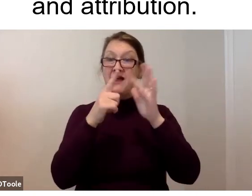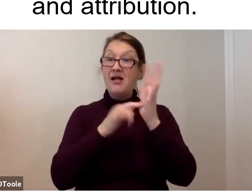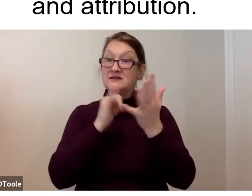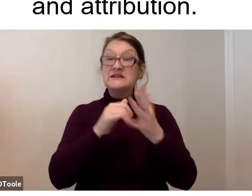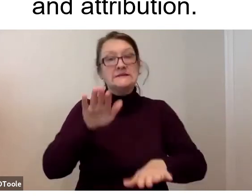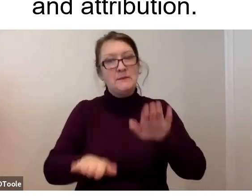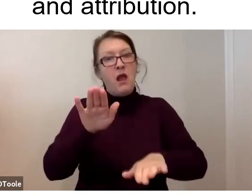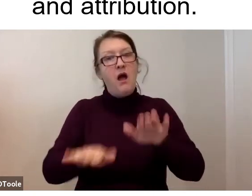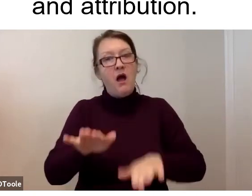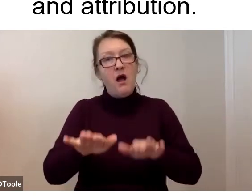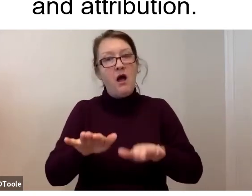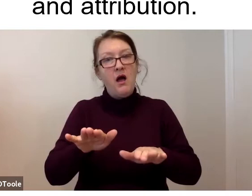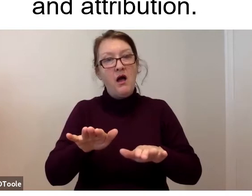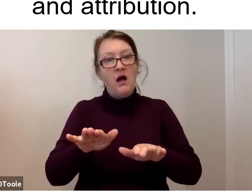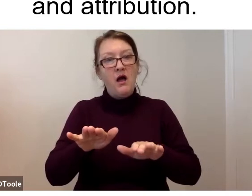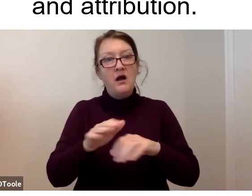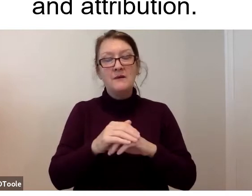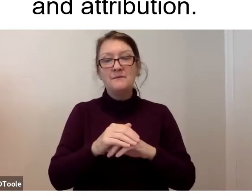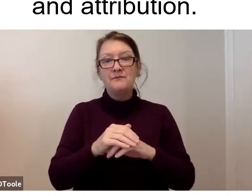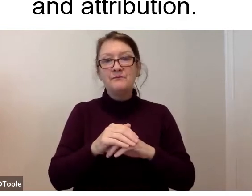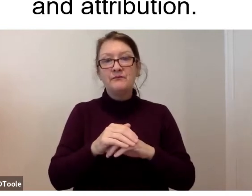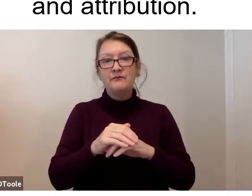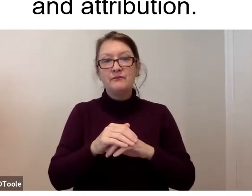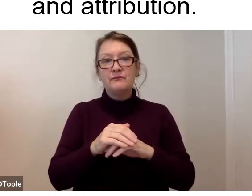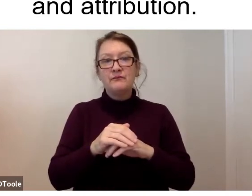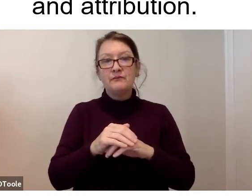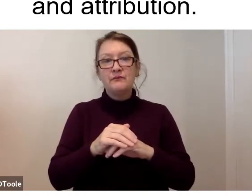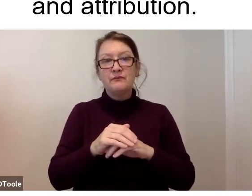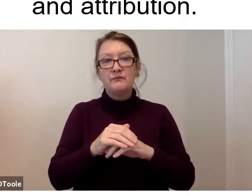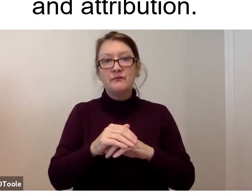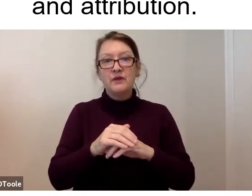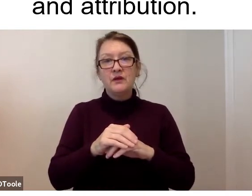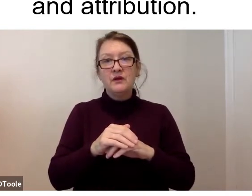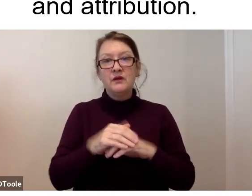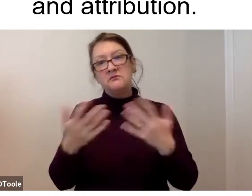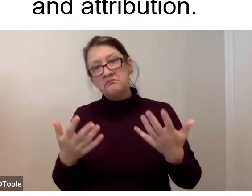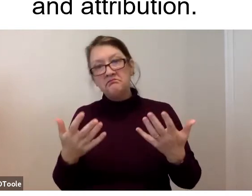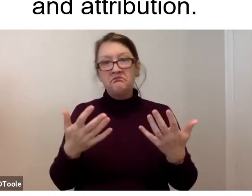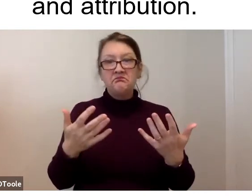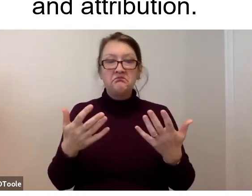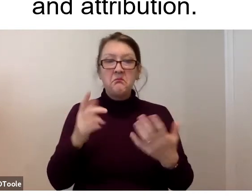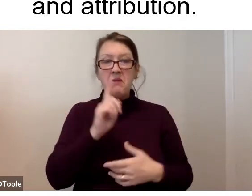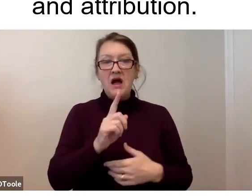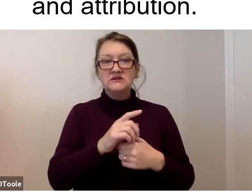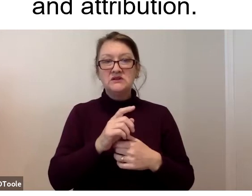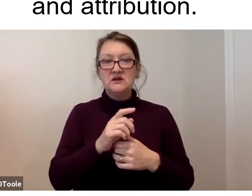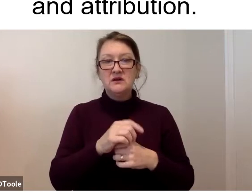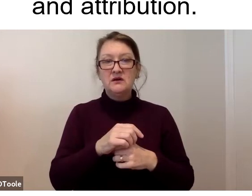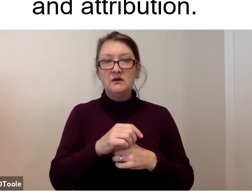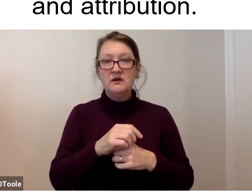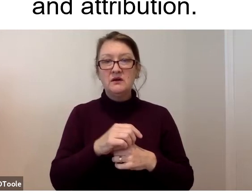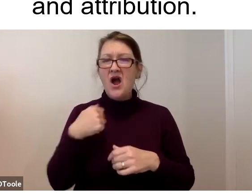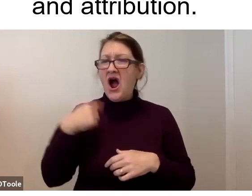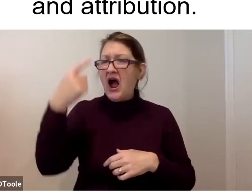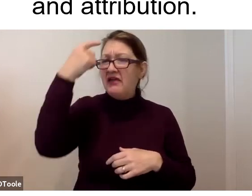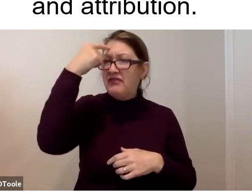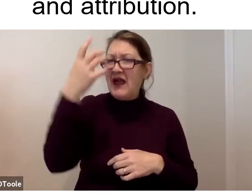I think there is a fee system that I do not quite like.